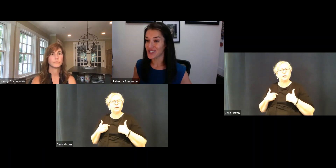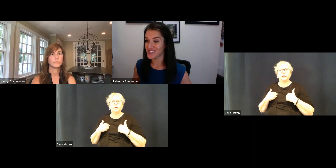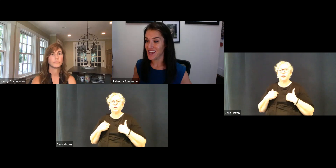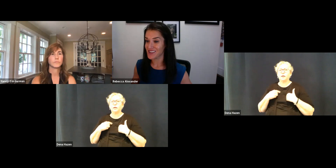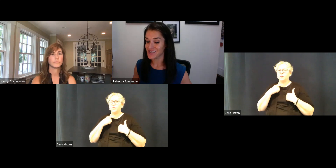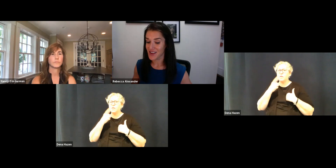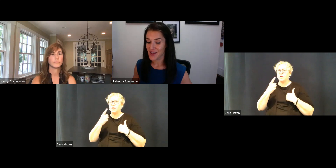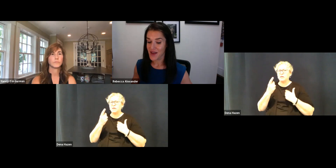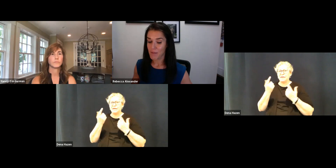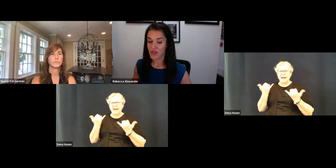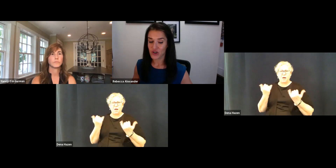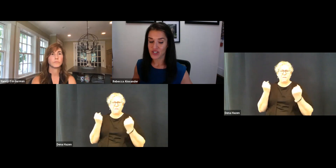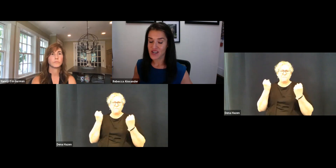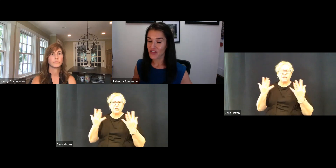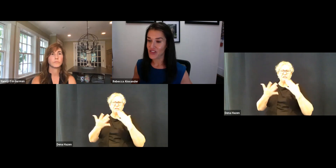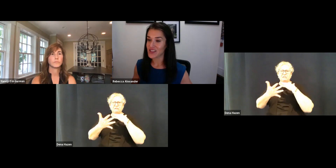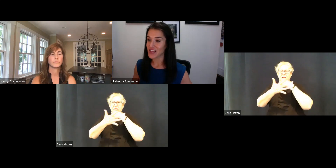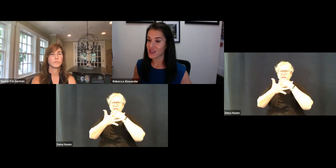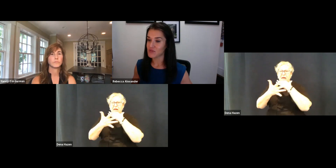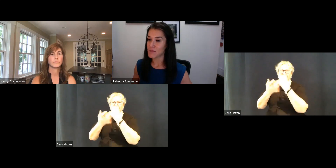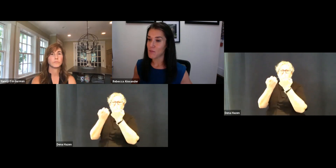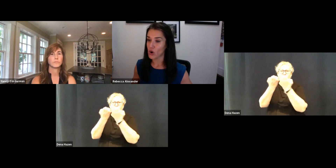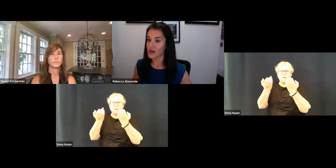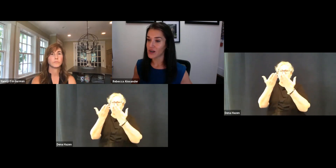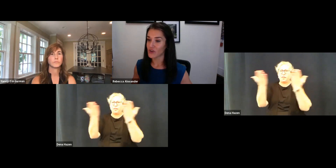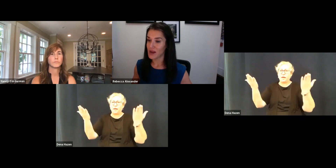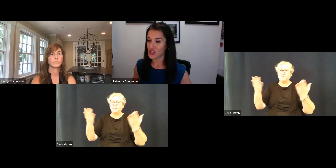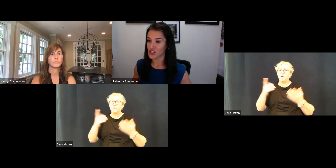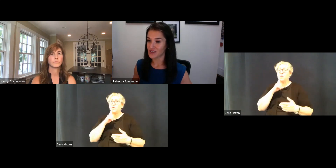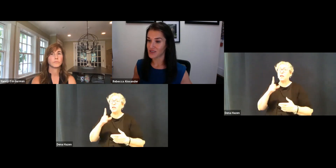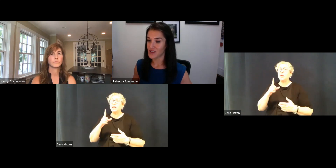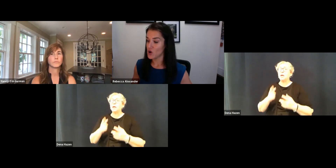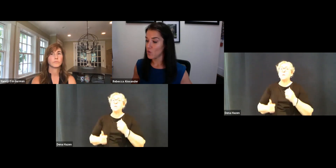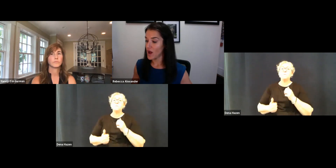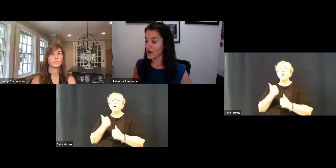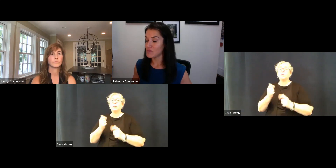these days, but there is nothing that gives me more information when I'm